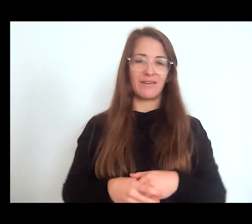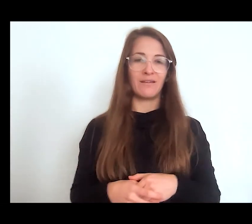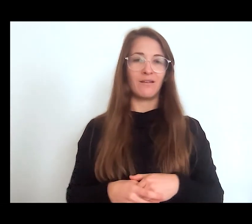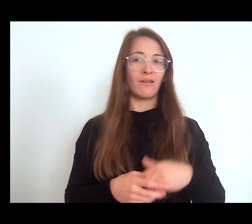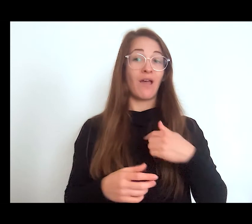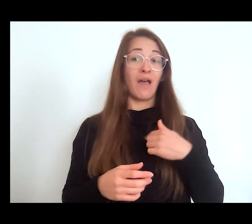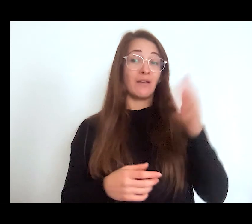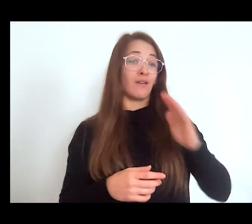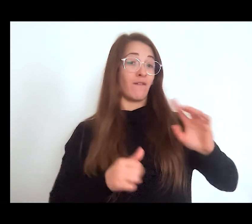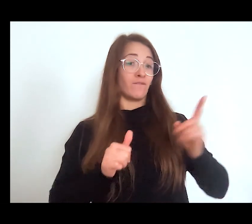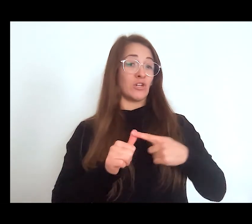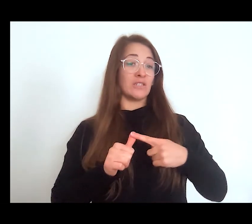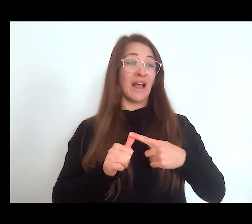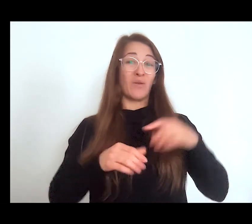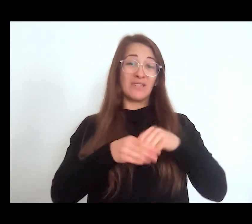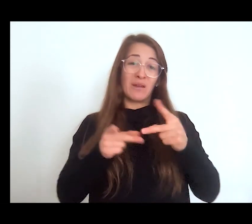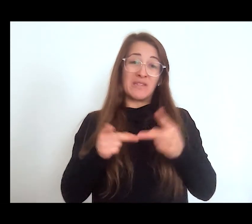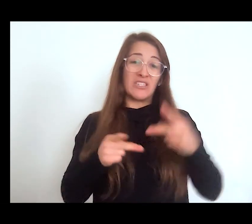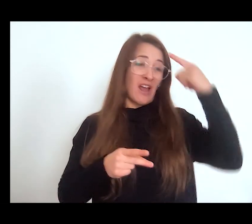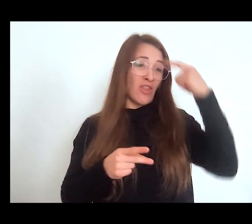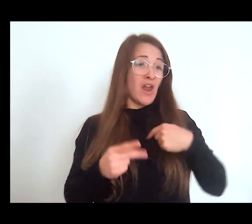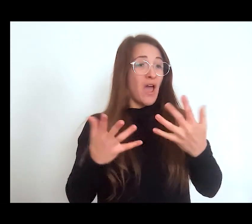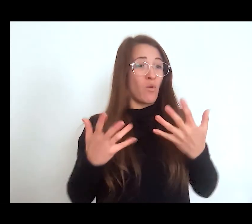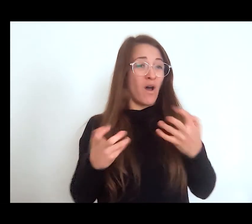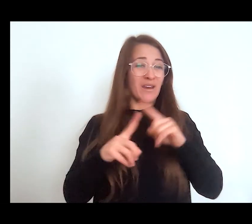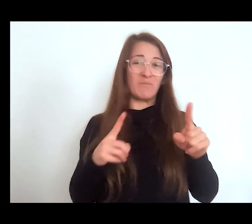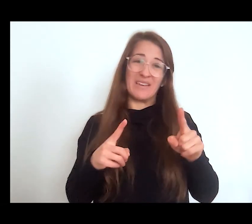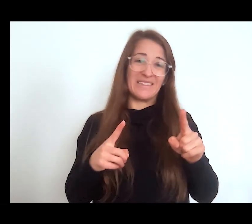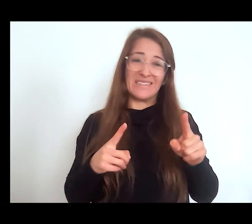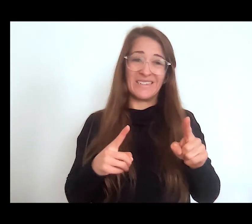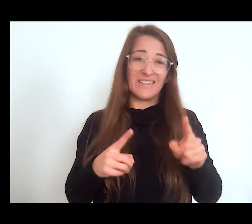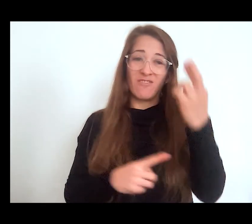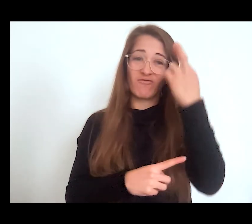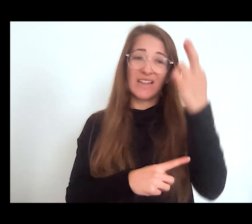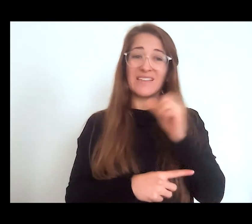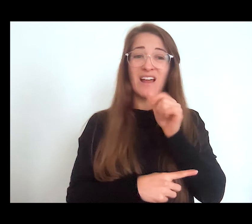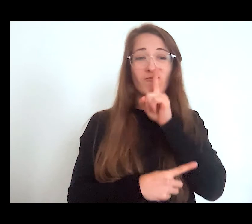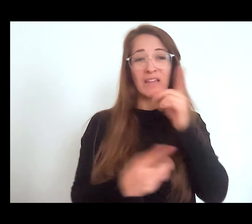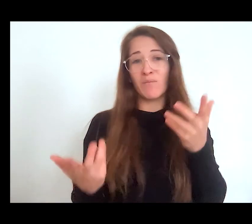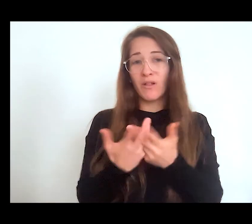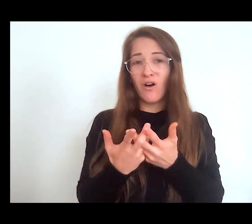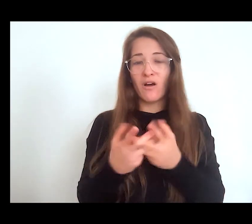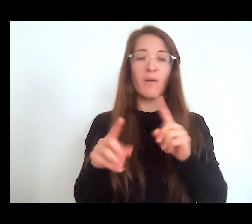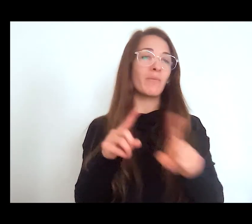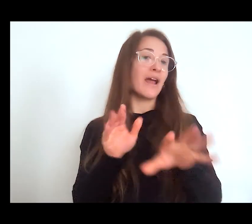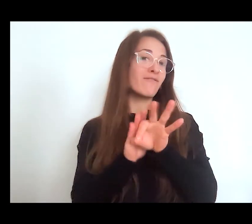TO HELP YOU GET TO WHERE YOU WANT TO BE. I WAS IN A POSITION I THOUGHT I WANTED TO BE IN, BUT I DON'T REALLY BELONG.